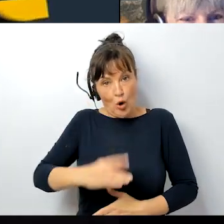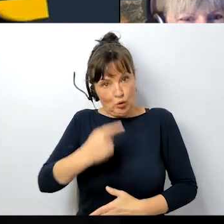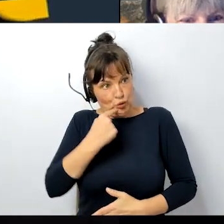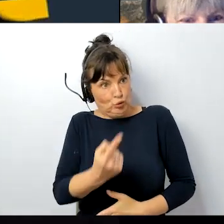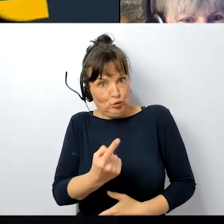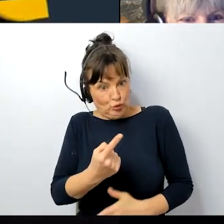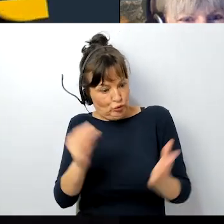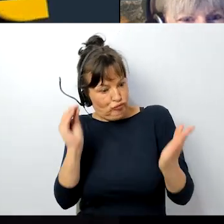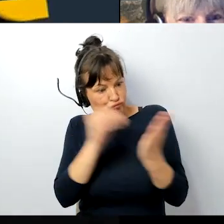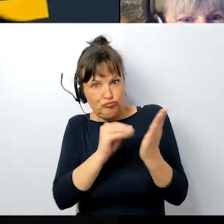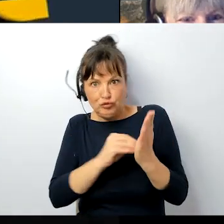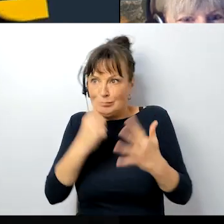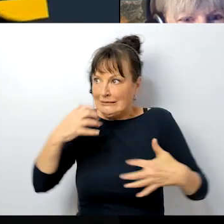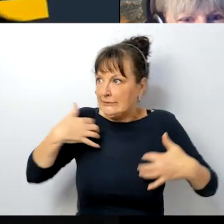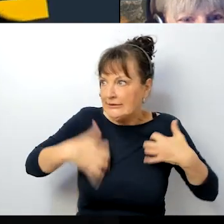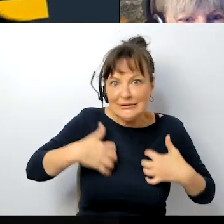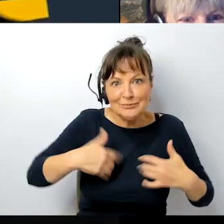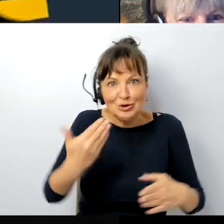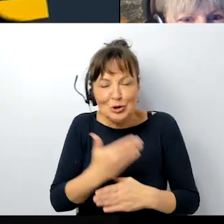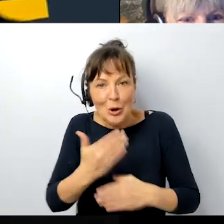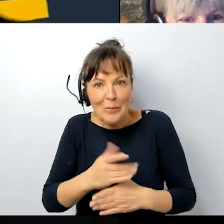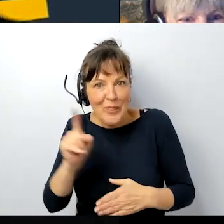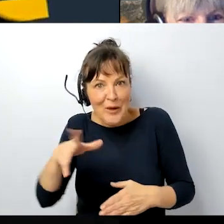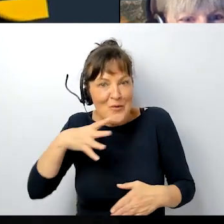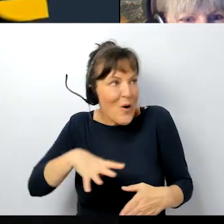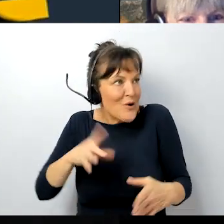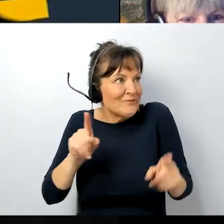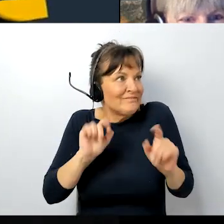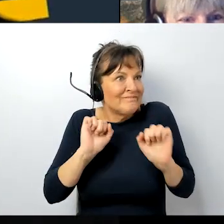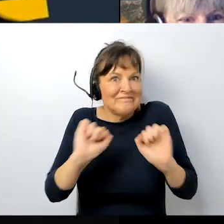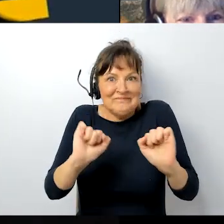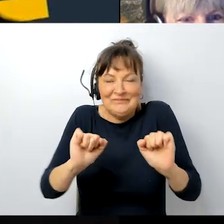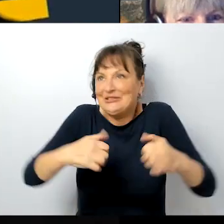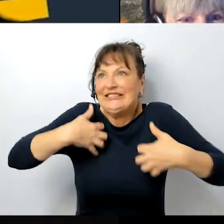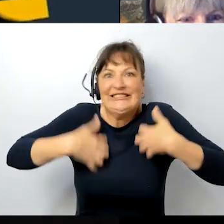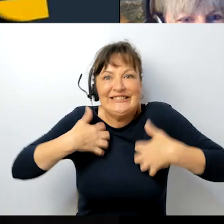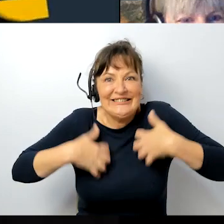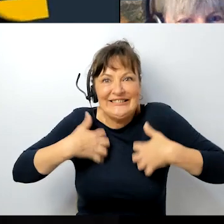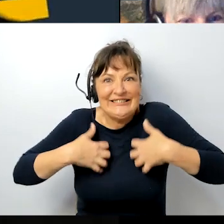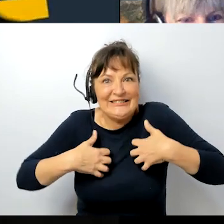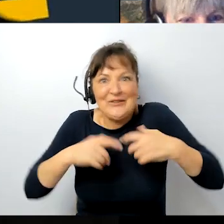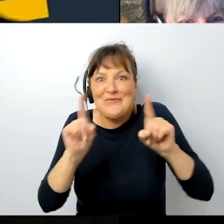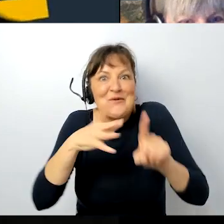big yourself up. The employers, they want you to be passionate, they want you to be excited about